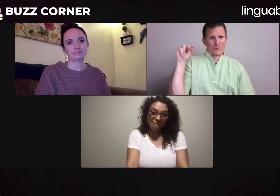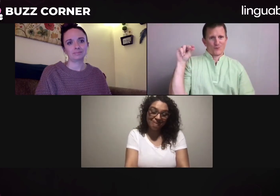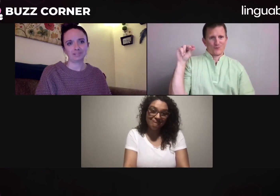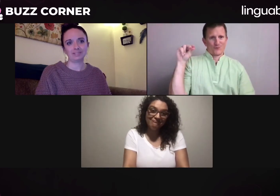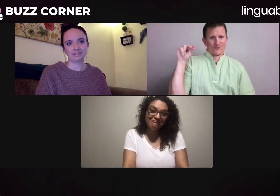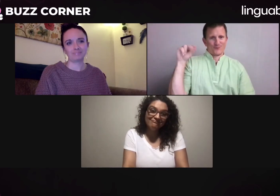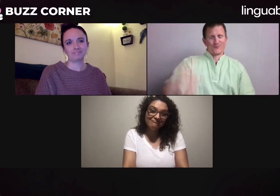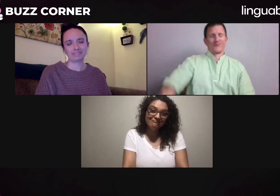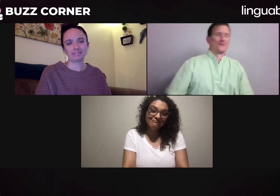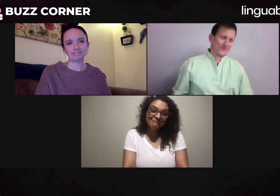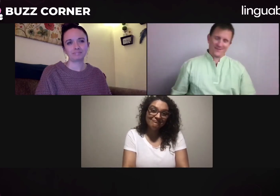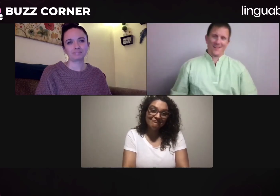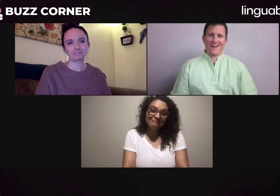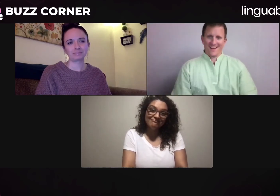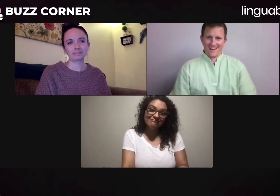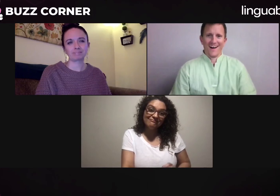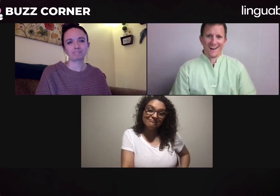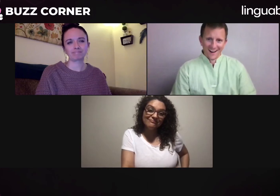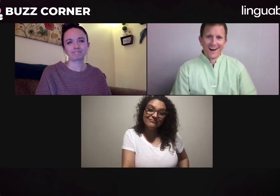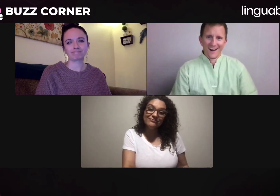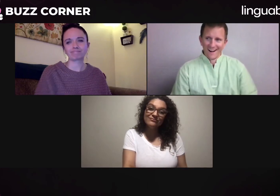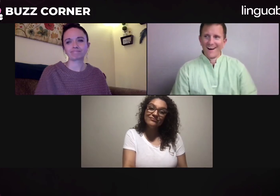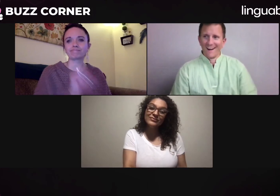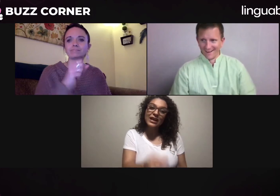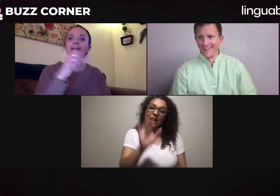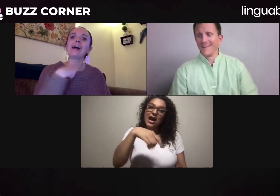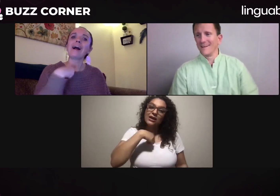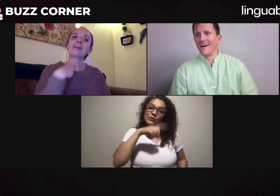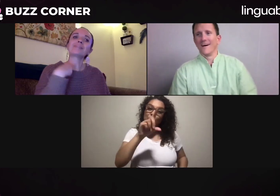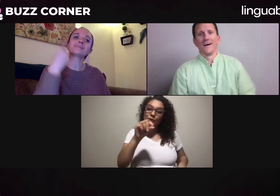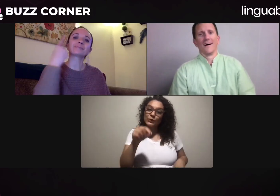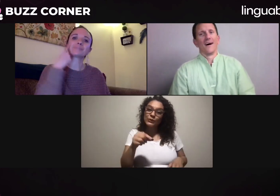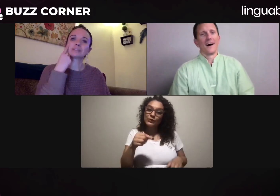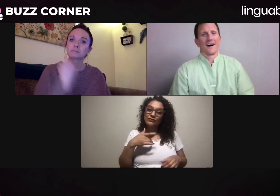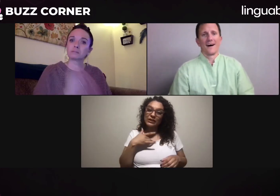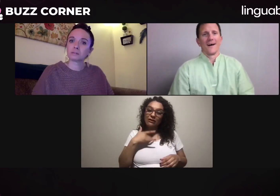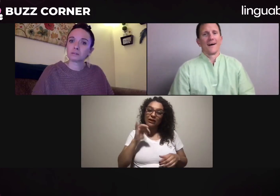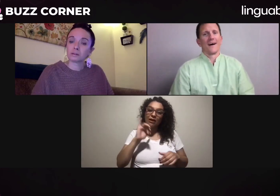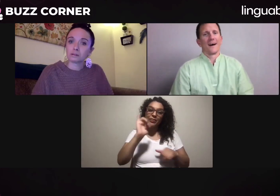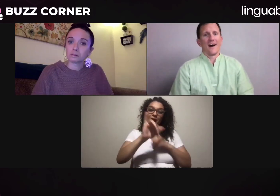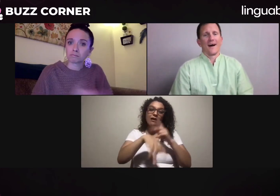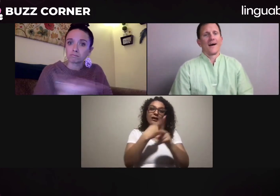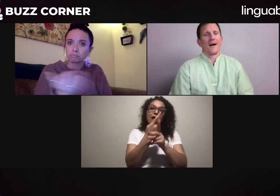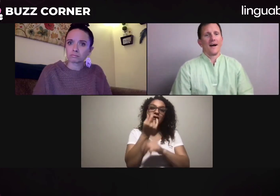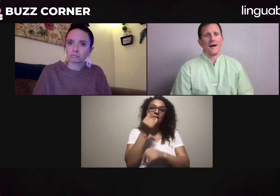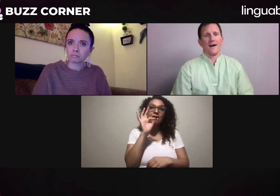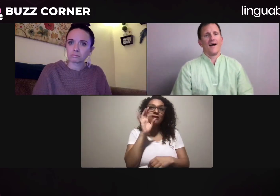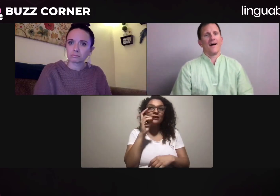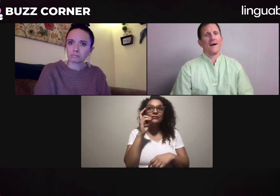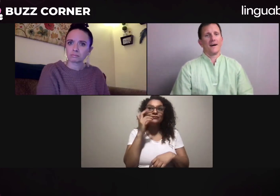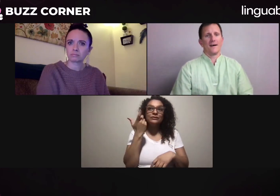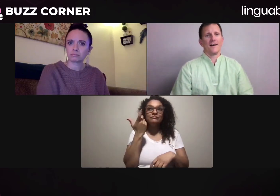And, you know, I have to say I feel like